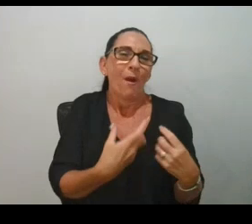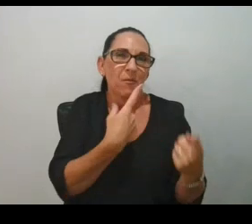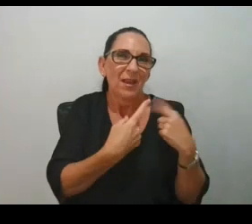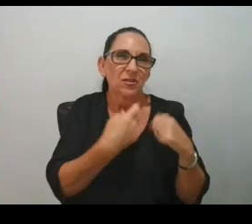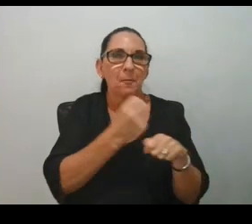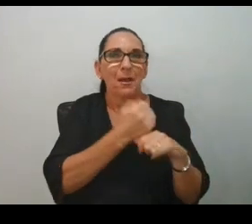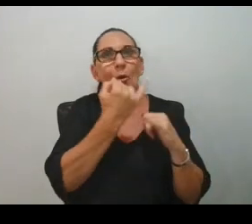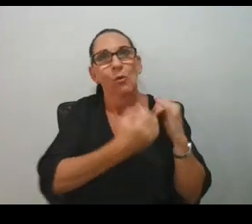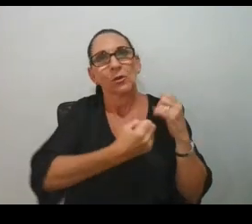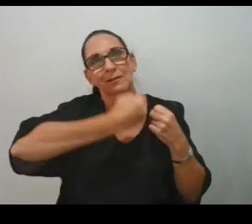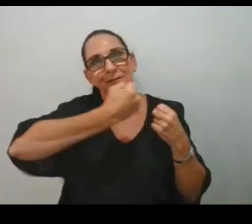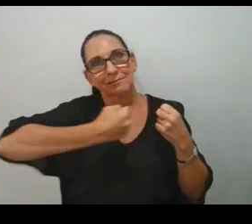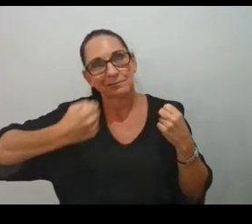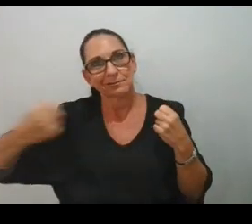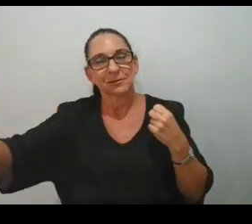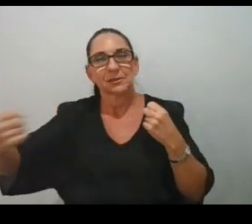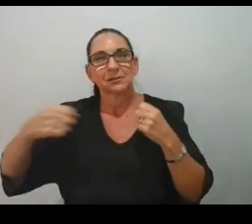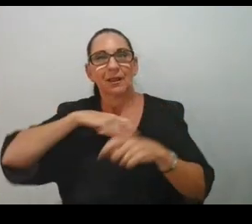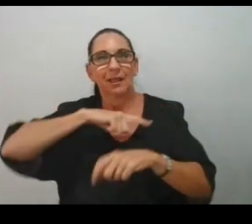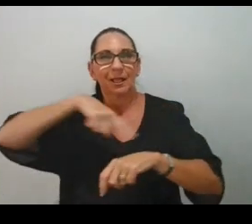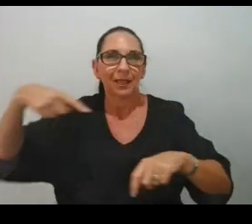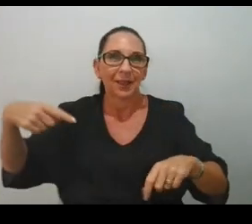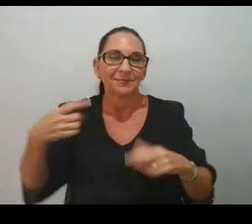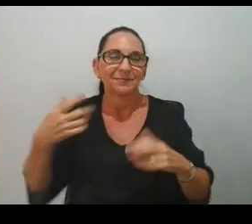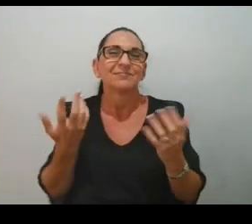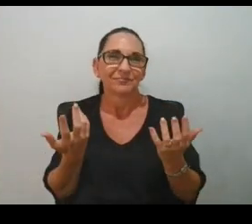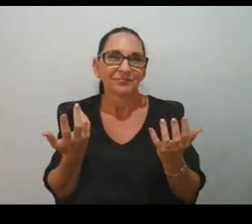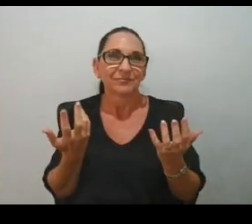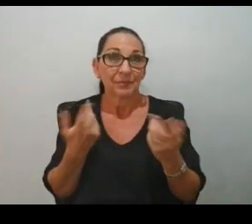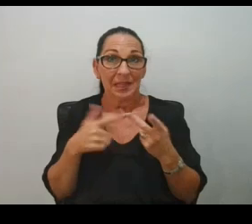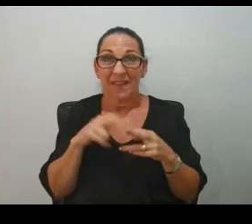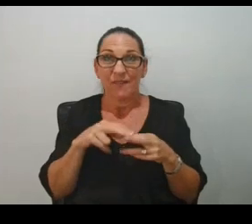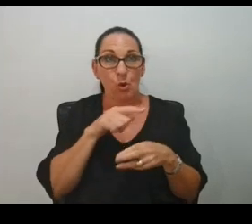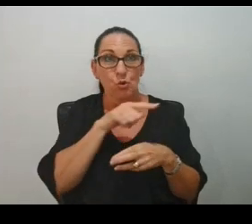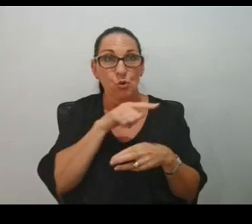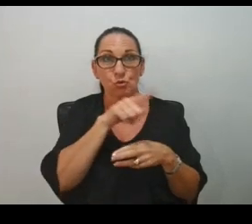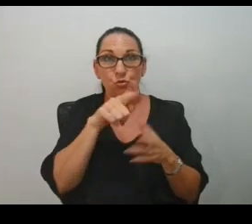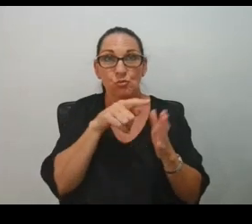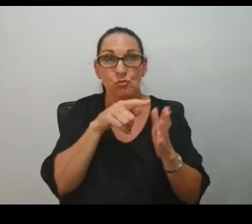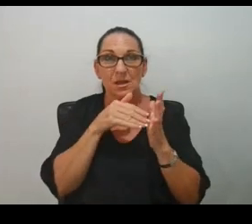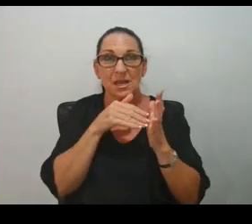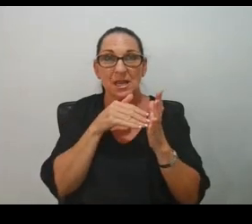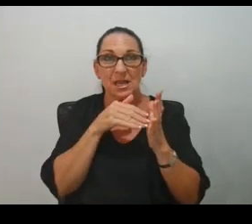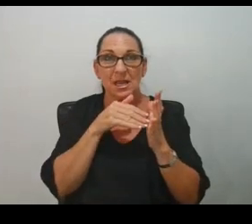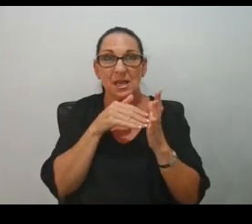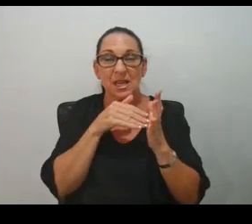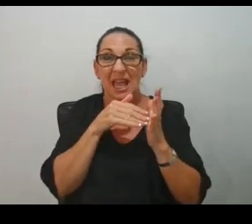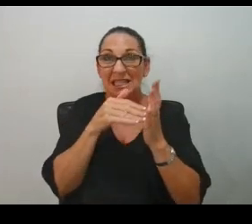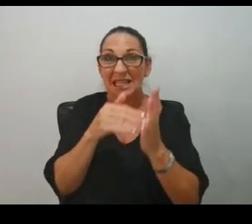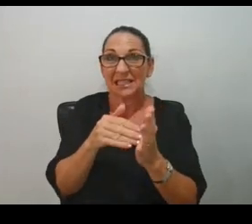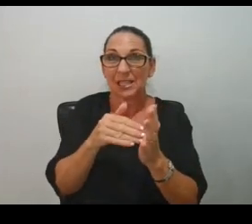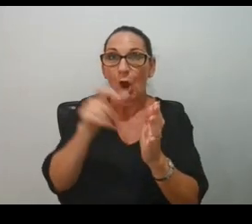delays the process so if you are assisting an application to a client to complete an application